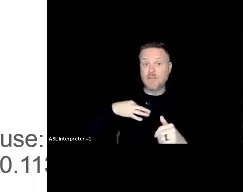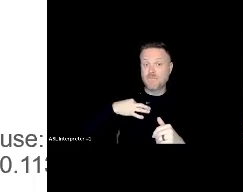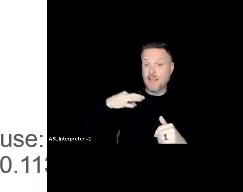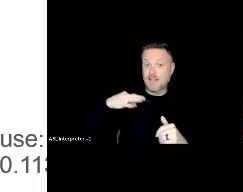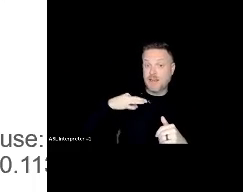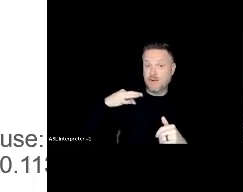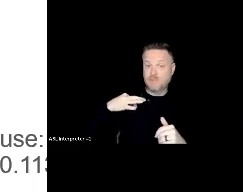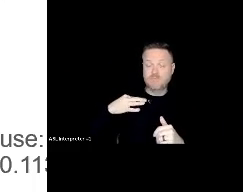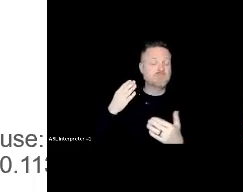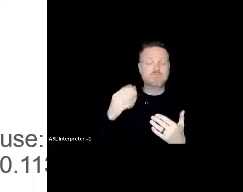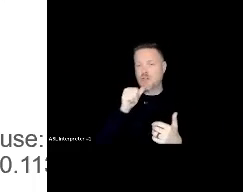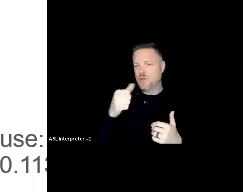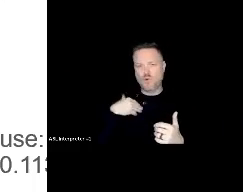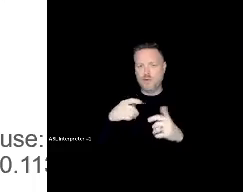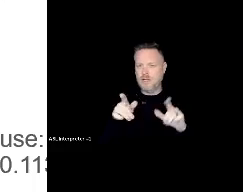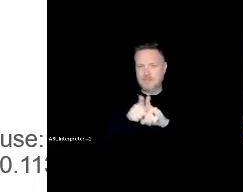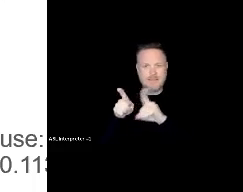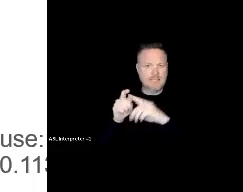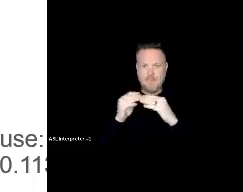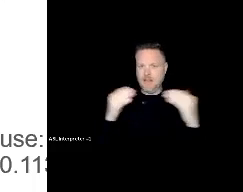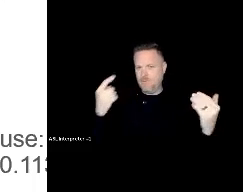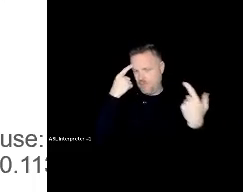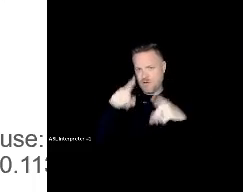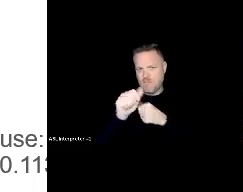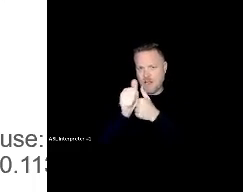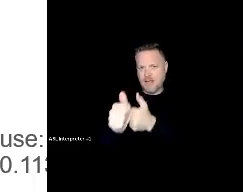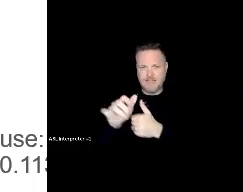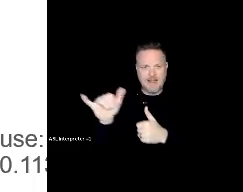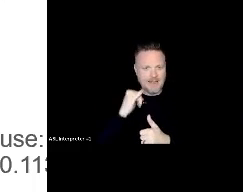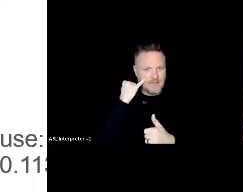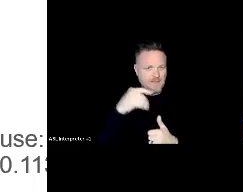you are not going to get the same level of compliance as if it is legislatively mandated.